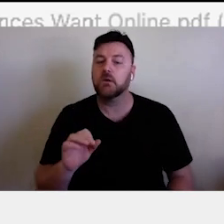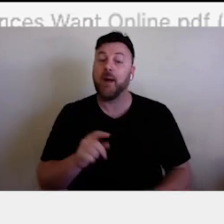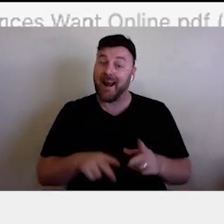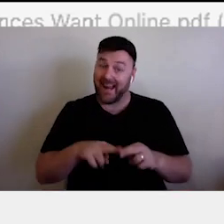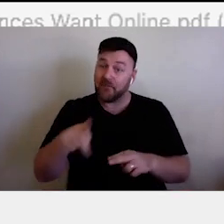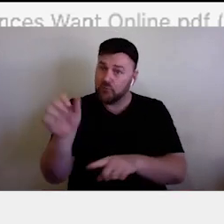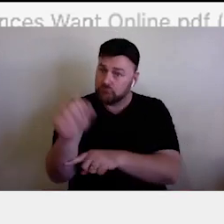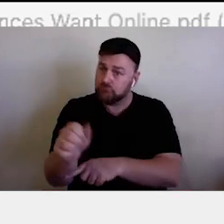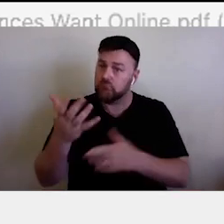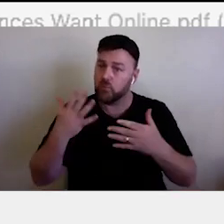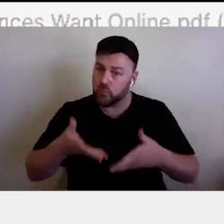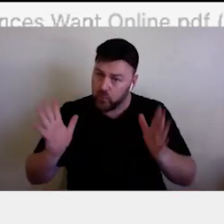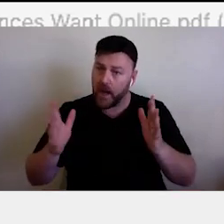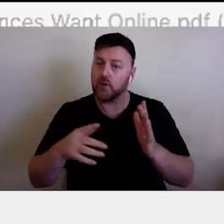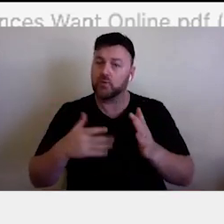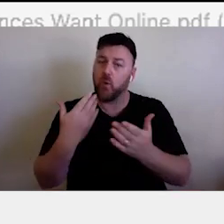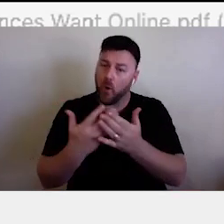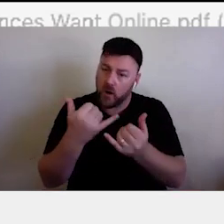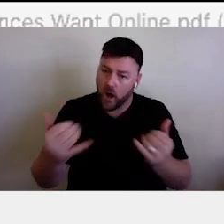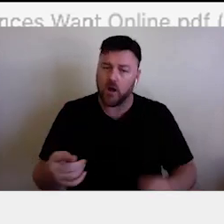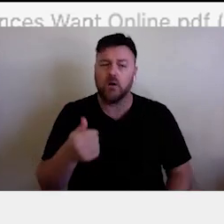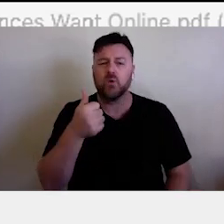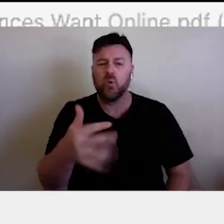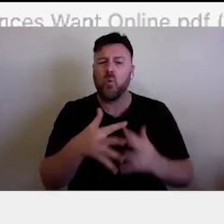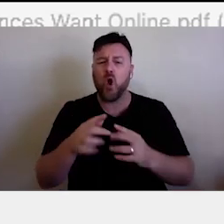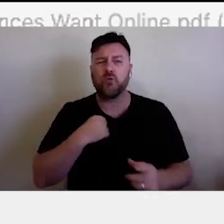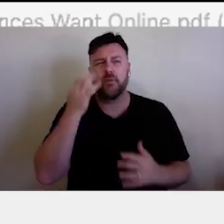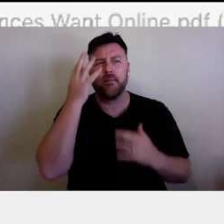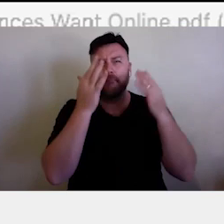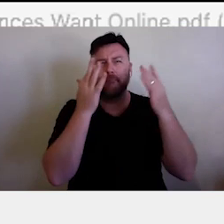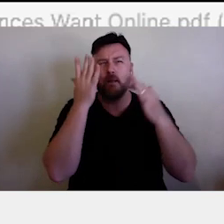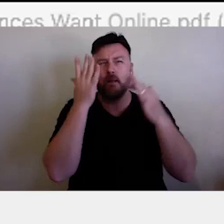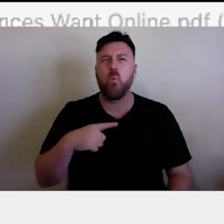and what you want to achieve and make sure among colleagues and